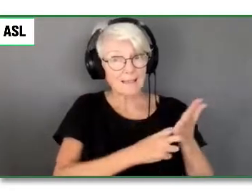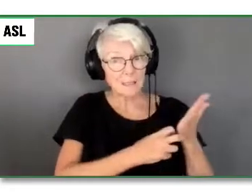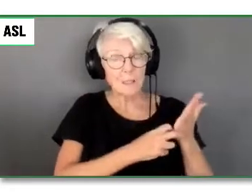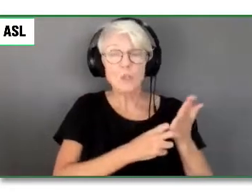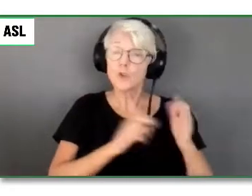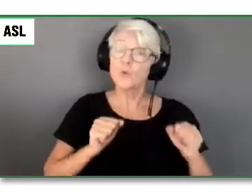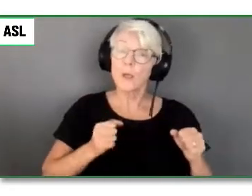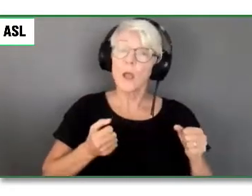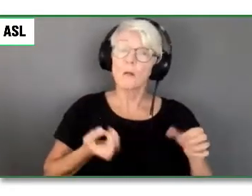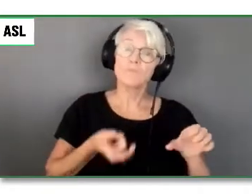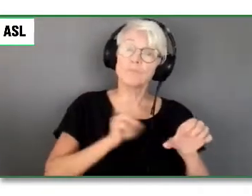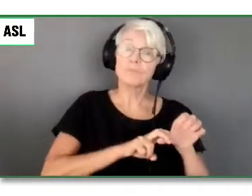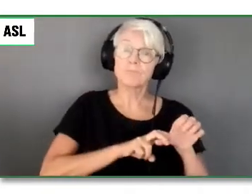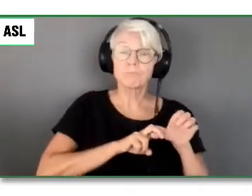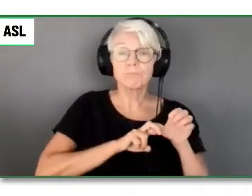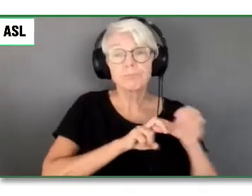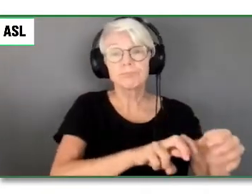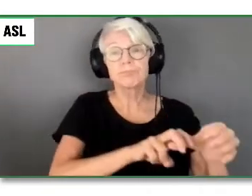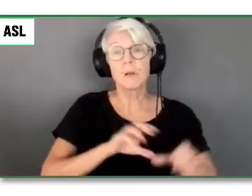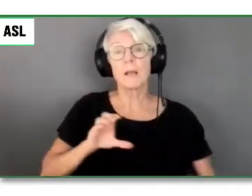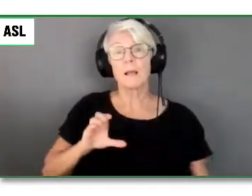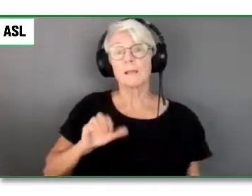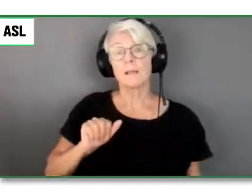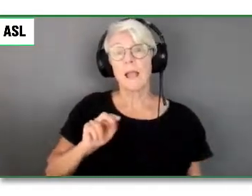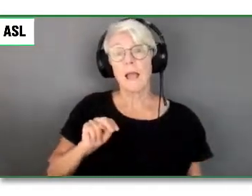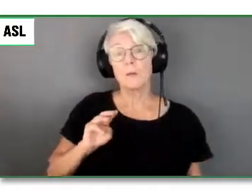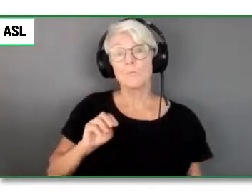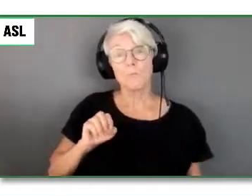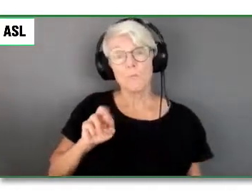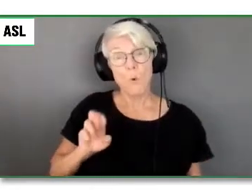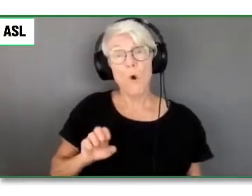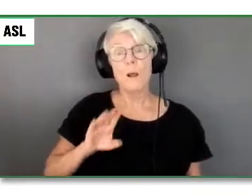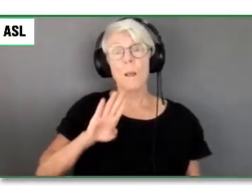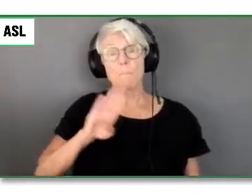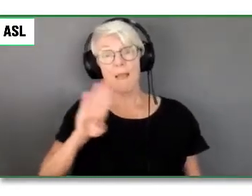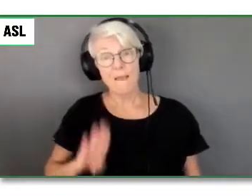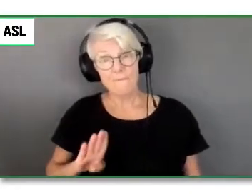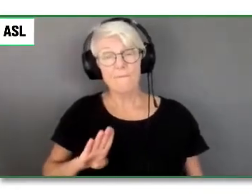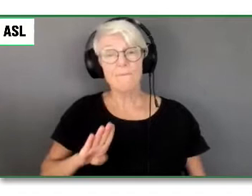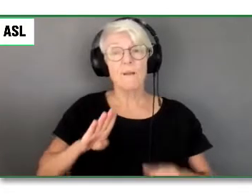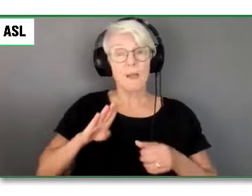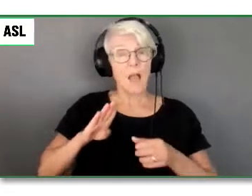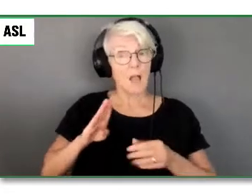to ride in Canmore and Banff local bus service, ROAM to their destination